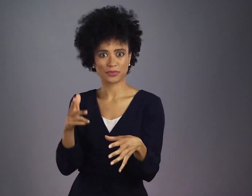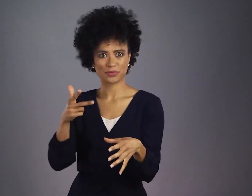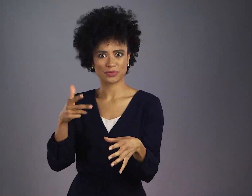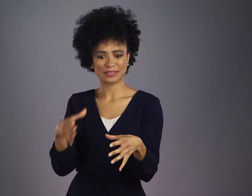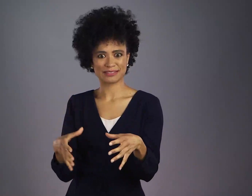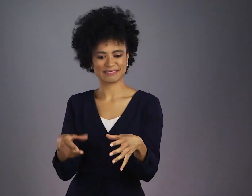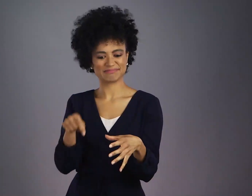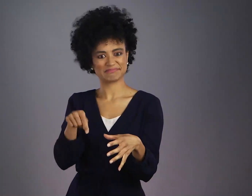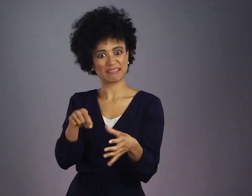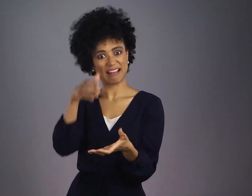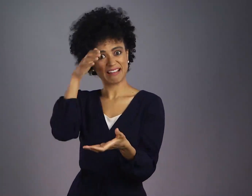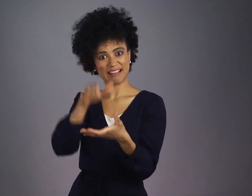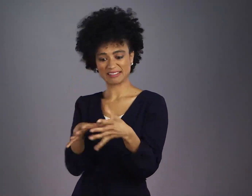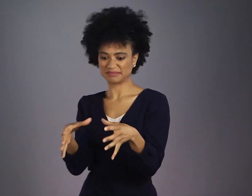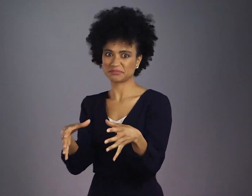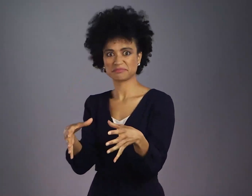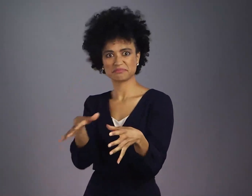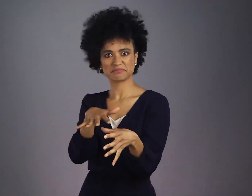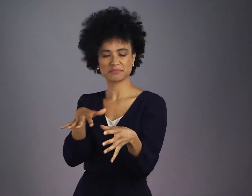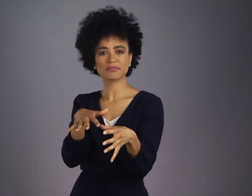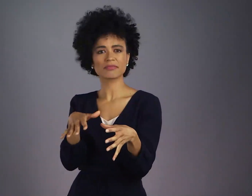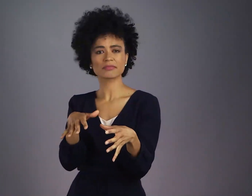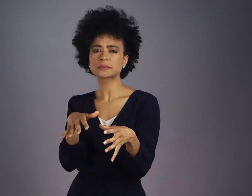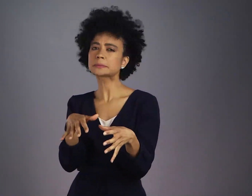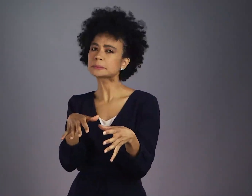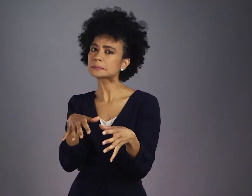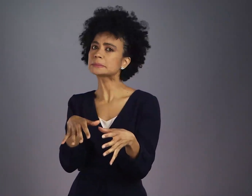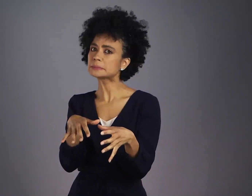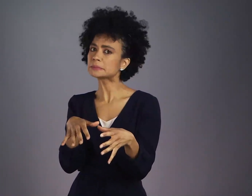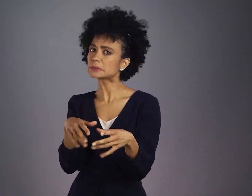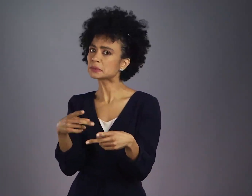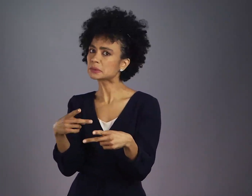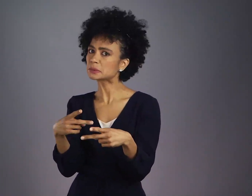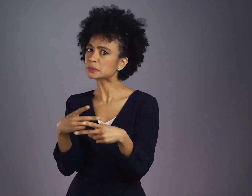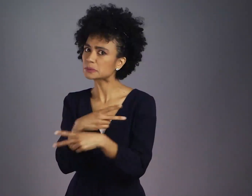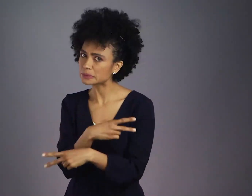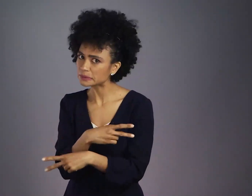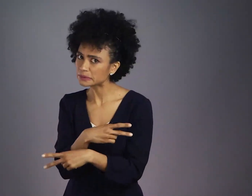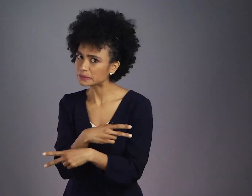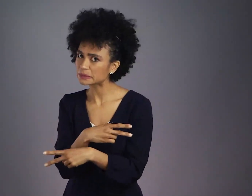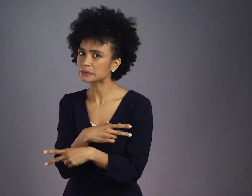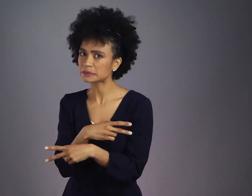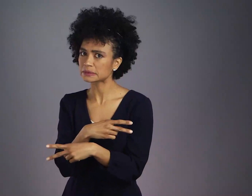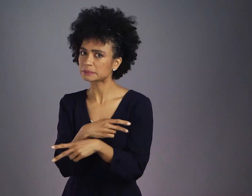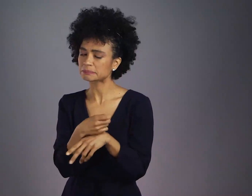Three: This husband has gone much further than husband number two.